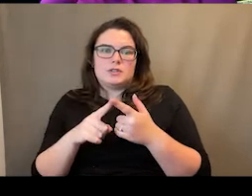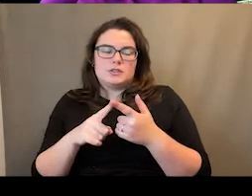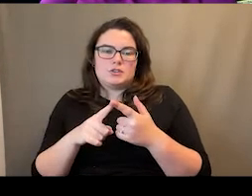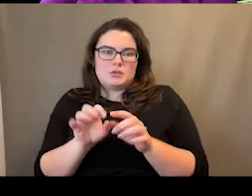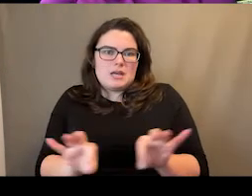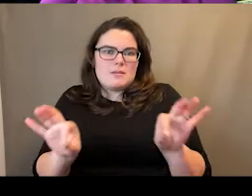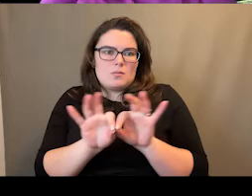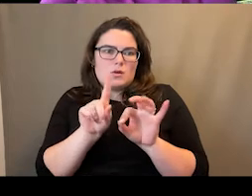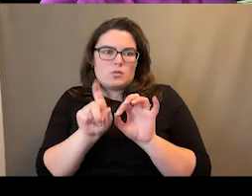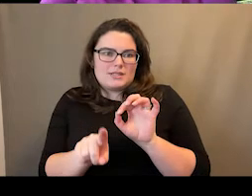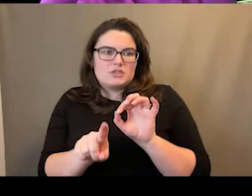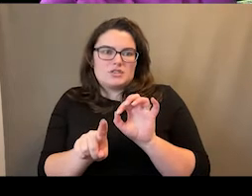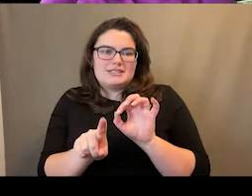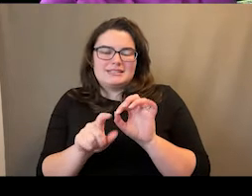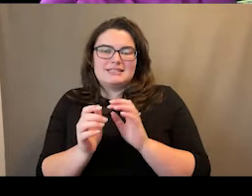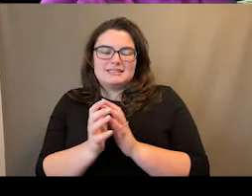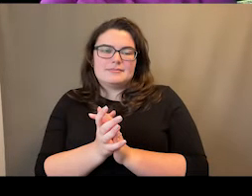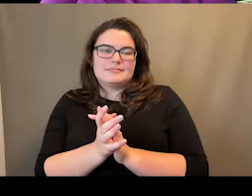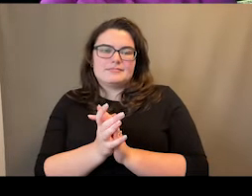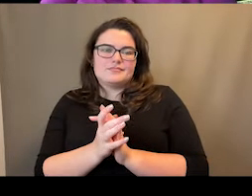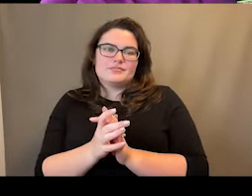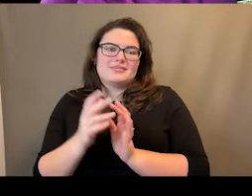You can see the same directorates are involved